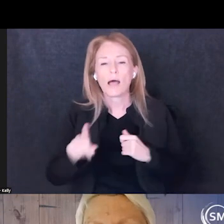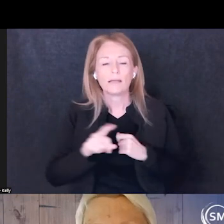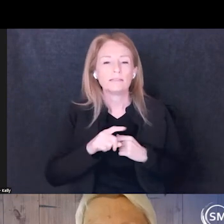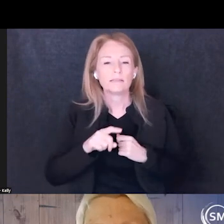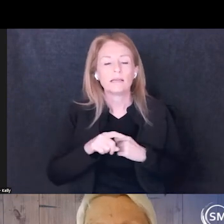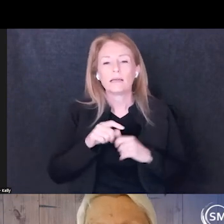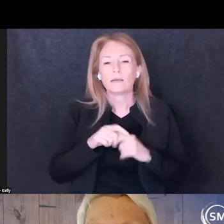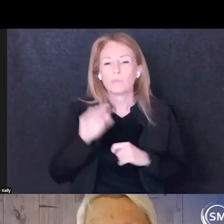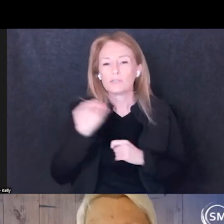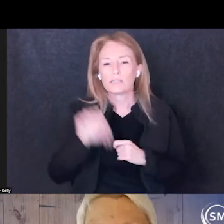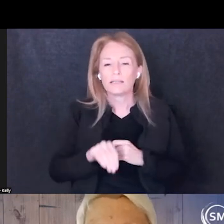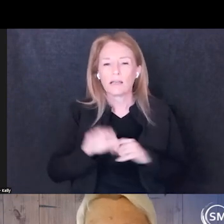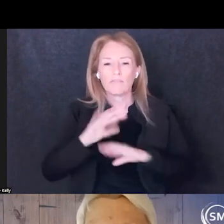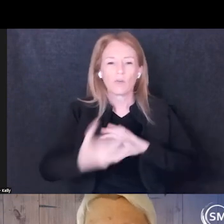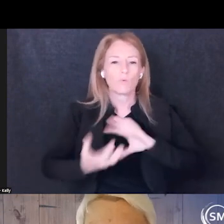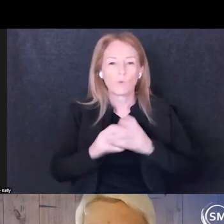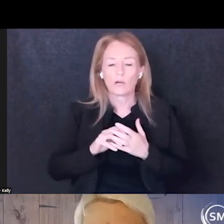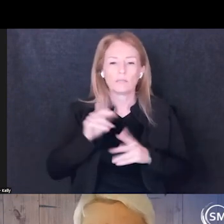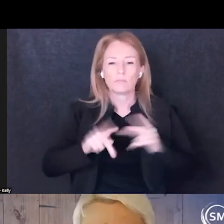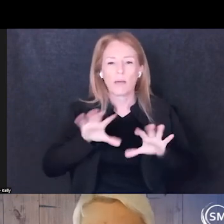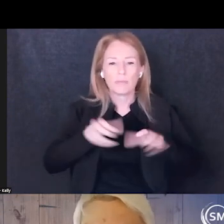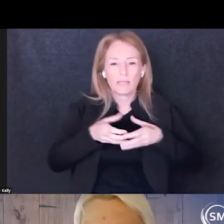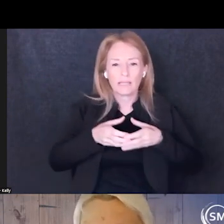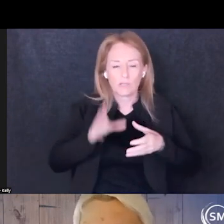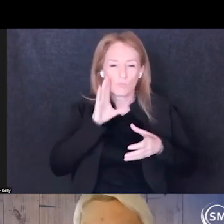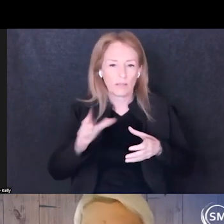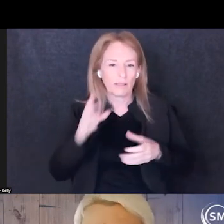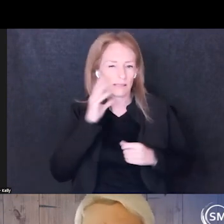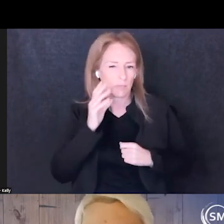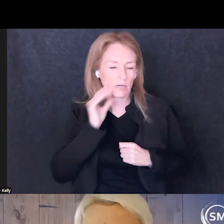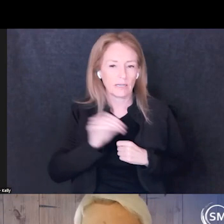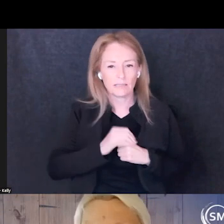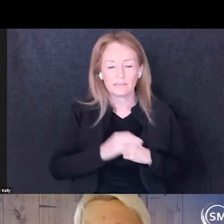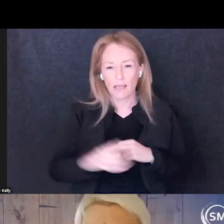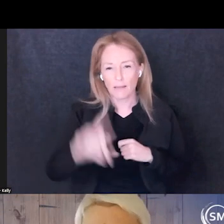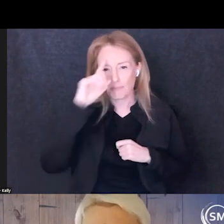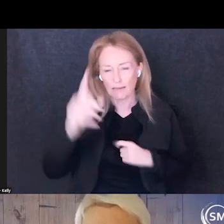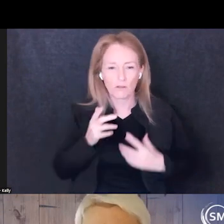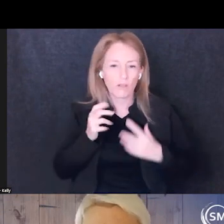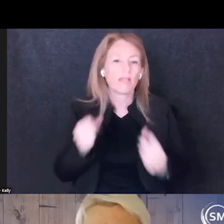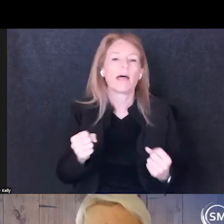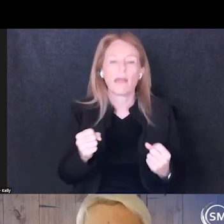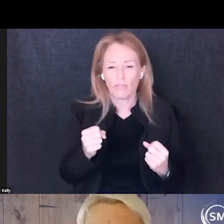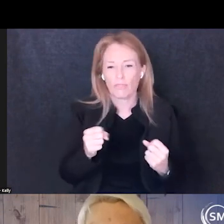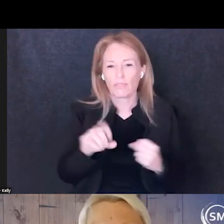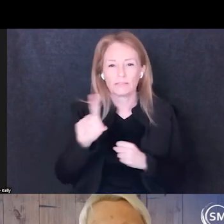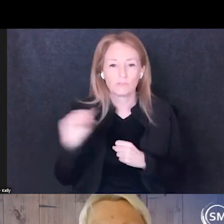WILL EXPERIENCE A MENTAL HEALTH DISORDER? THIS IS LIFETIME PREVALENCE.